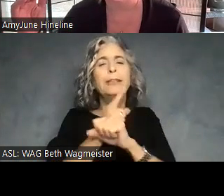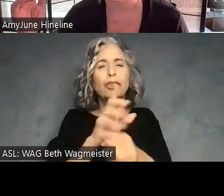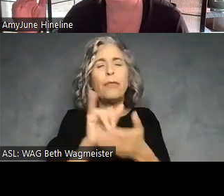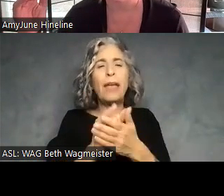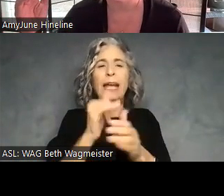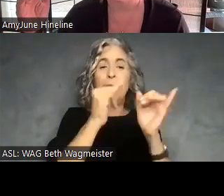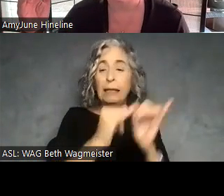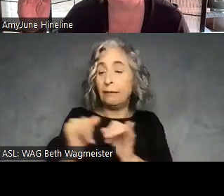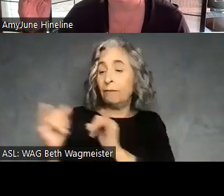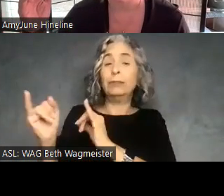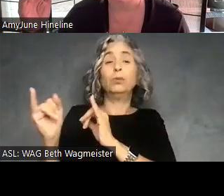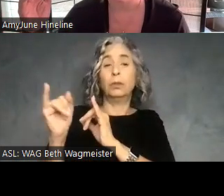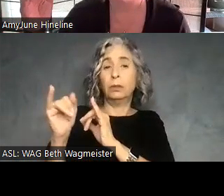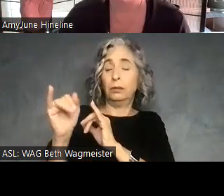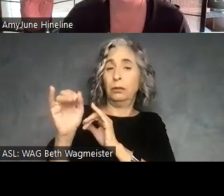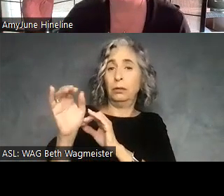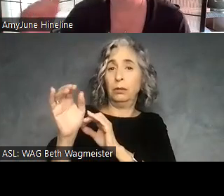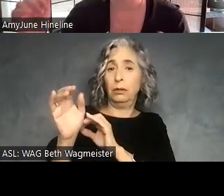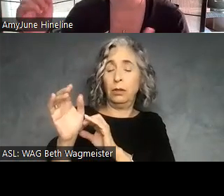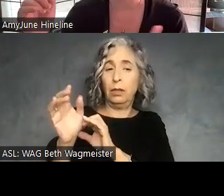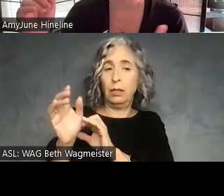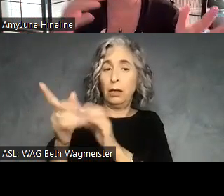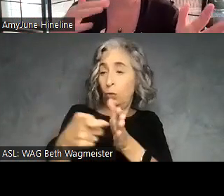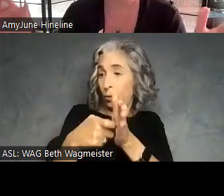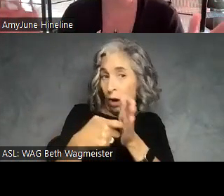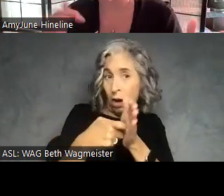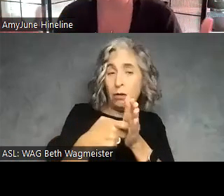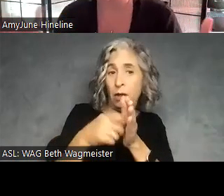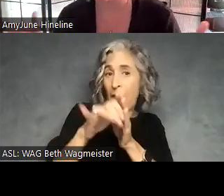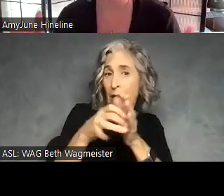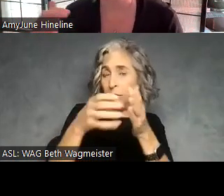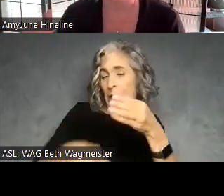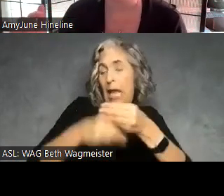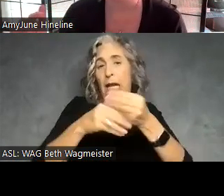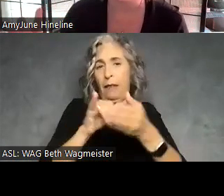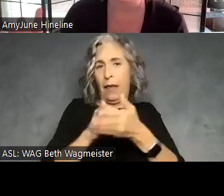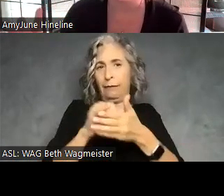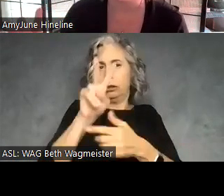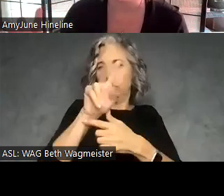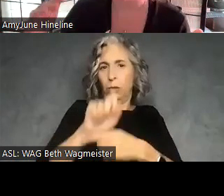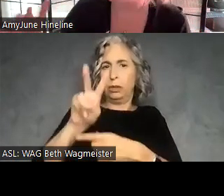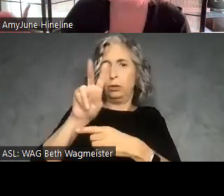So we have another WCAG guideline around the use of timers. It's 2.2. And that specifically says